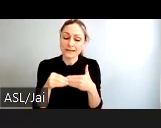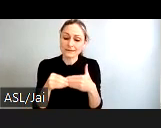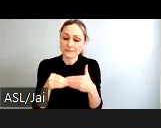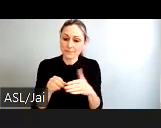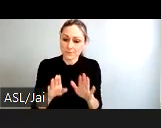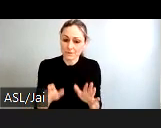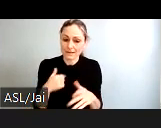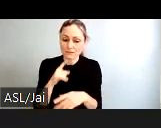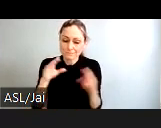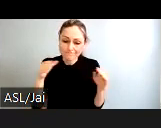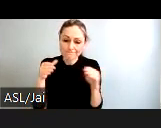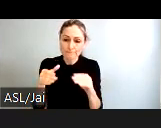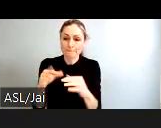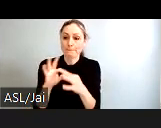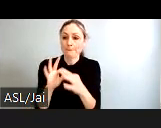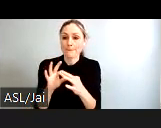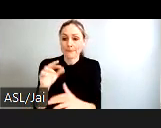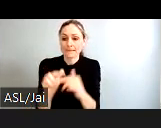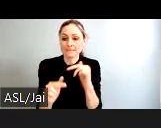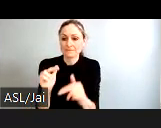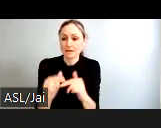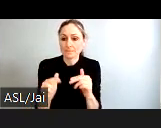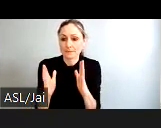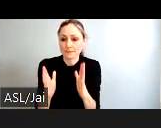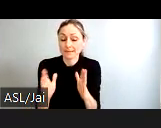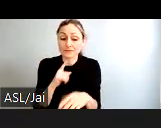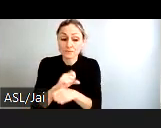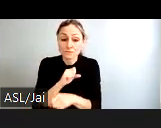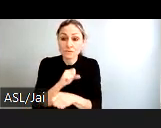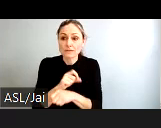It is the only way true group work and co-creation can occur.